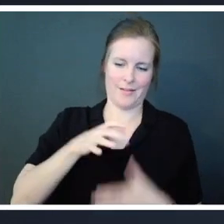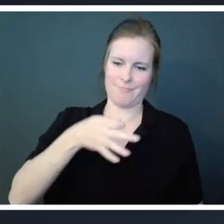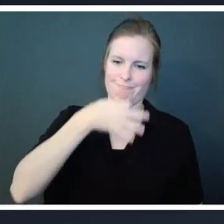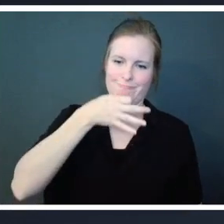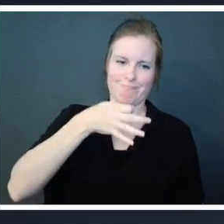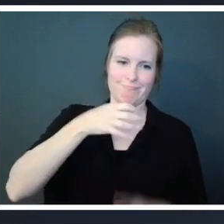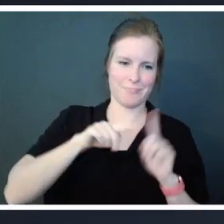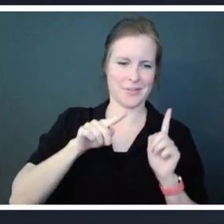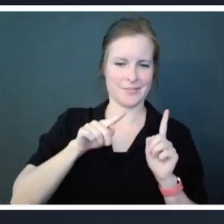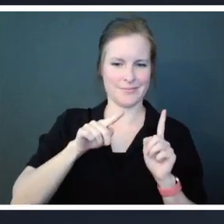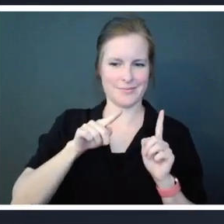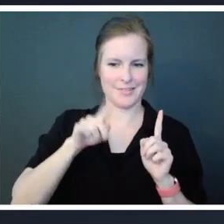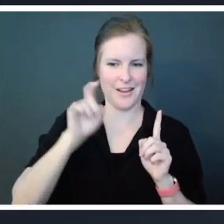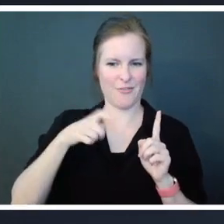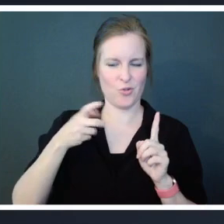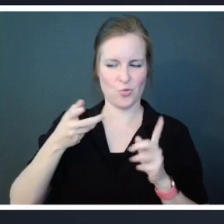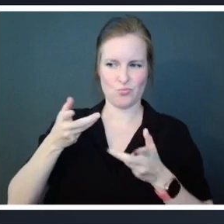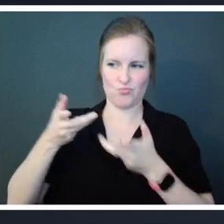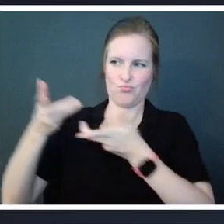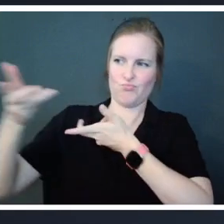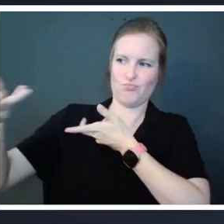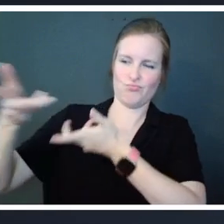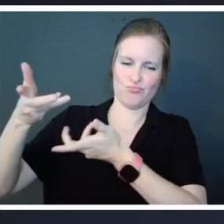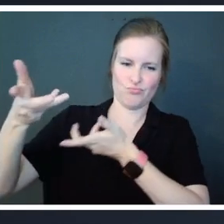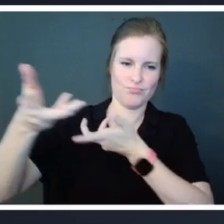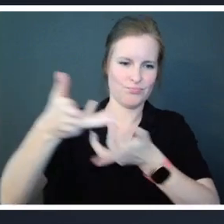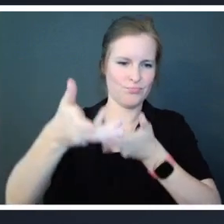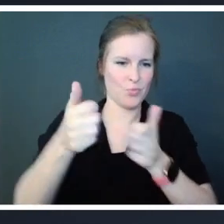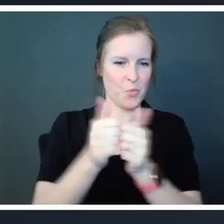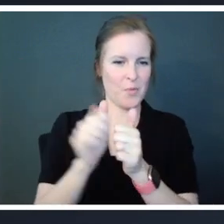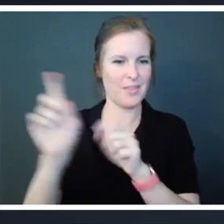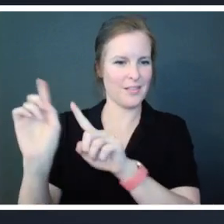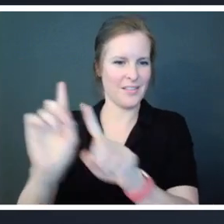to kind of stretch yourself to maybe pull in other areas and really make those solid connections with